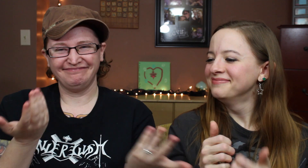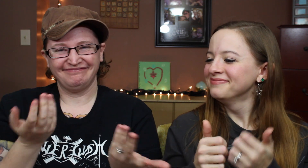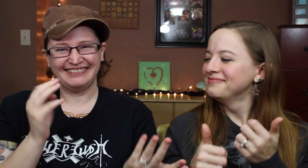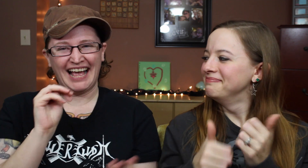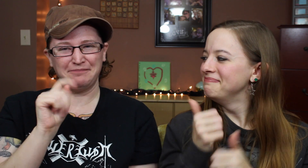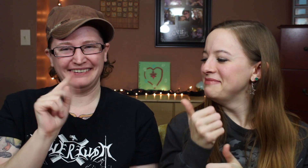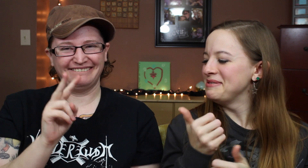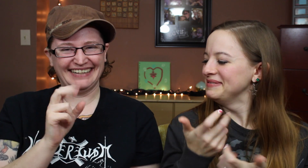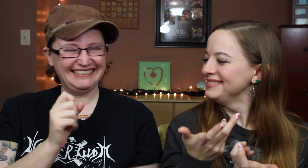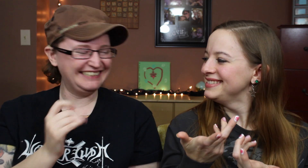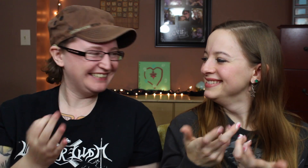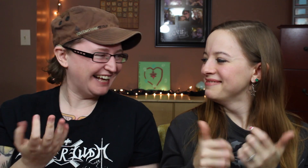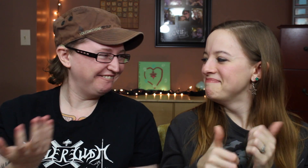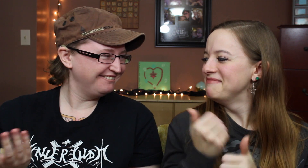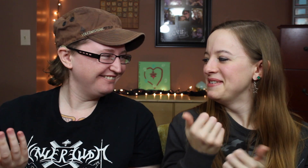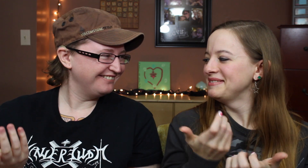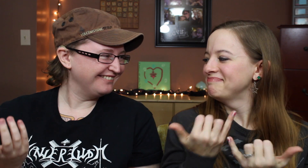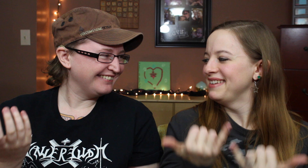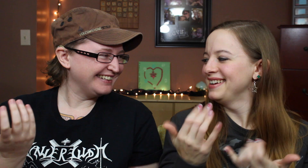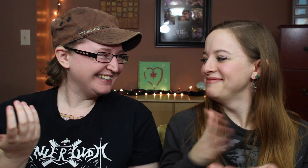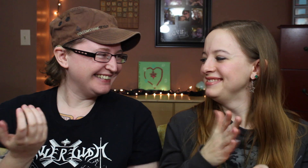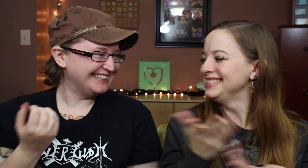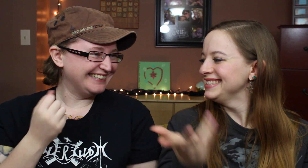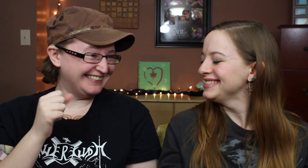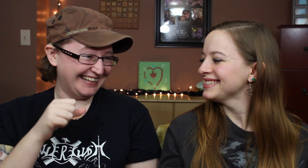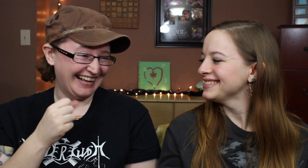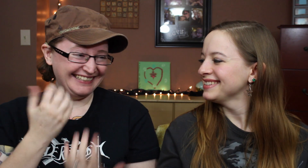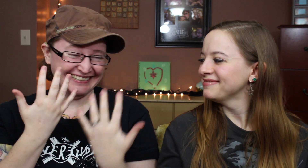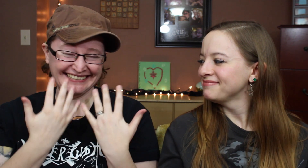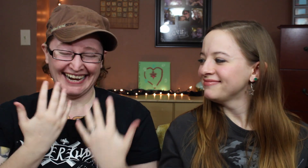that kind of thing. Jill: So most of modern music?